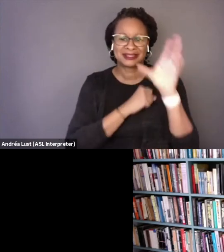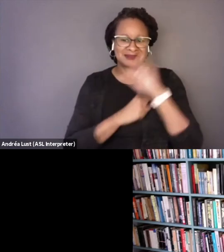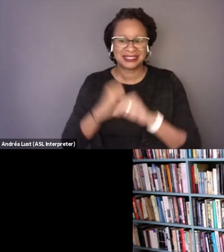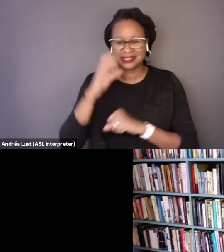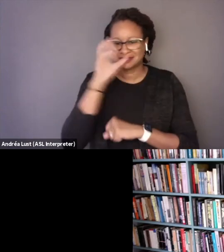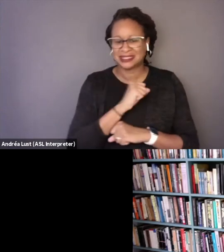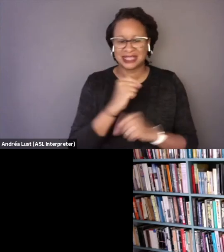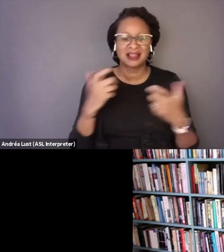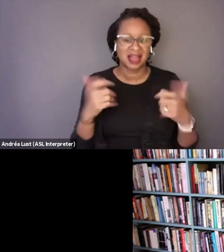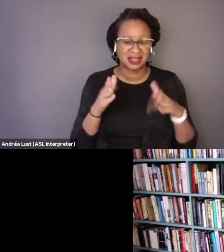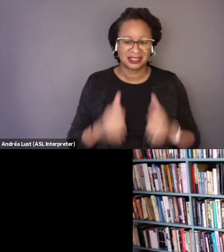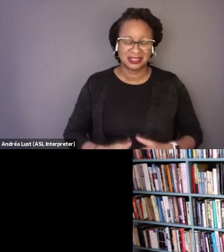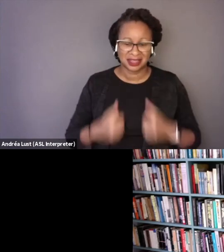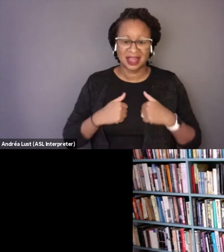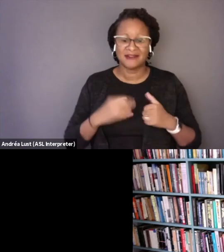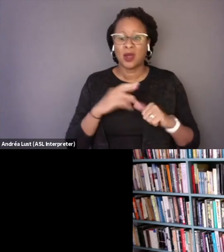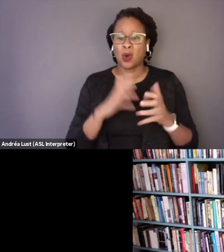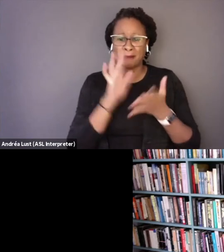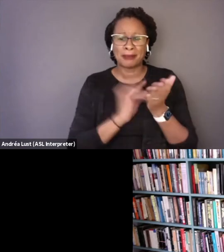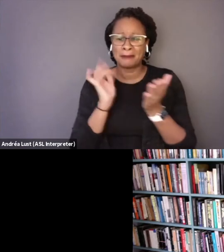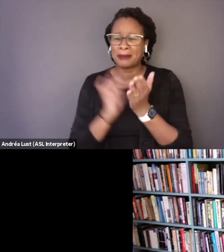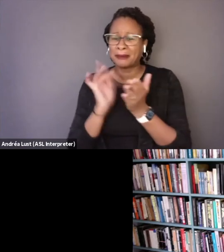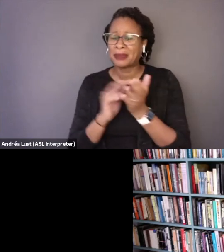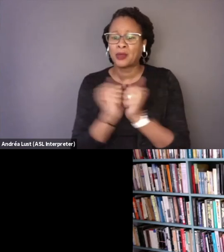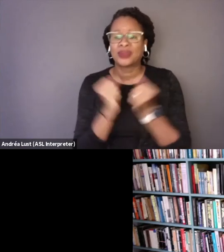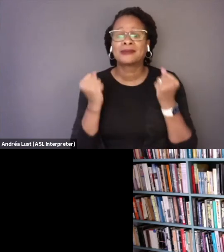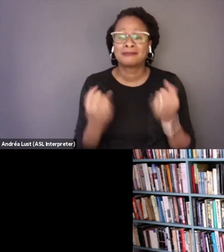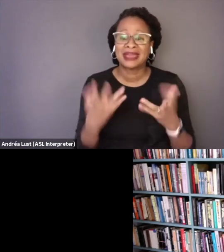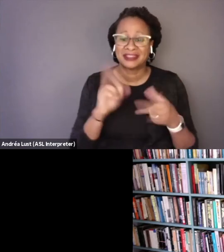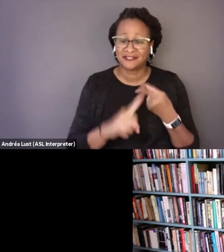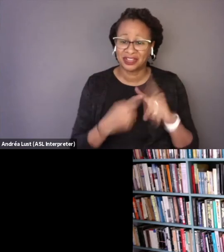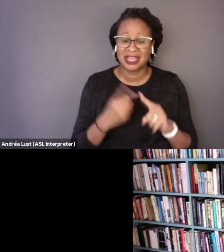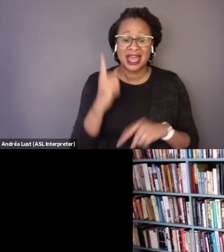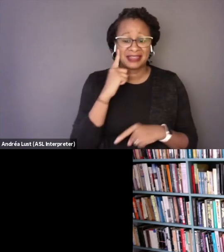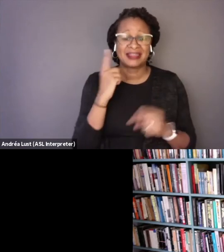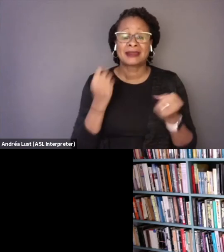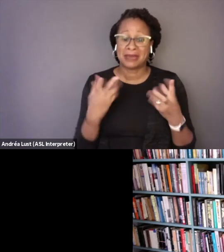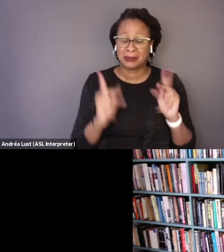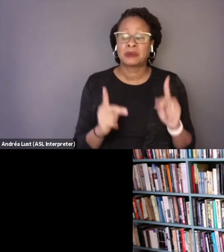or was negligent on many fronts and I think that there are many people who can relate to that.